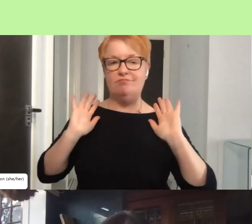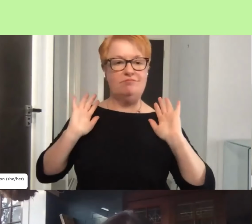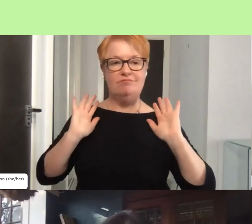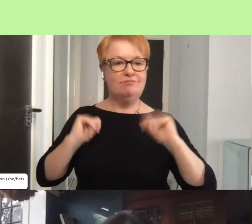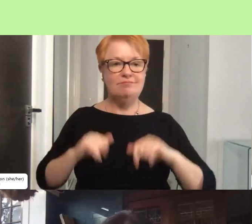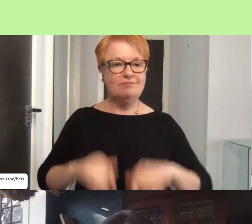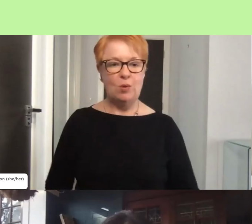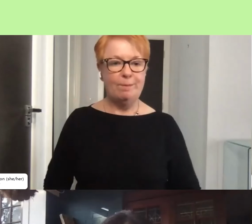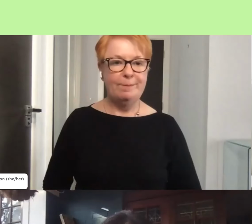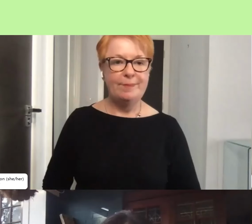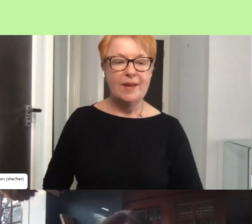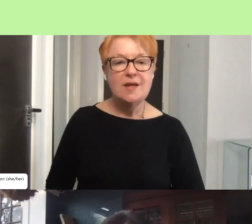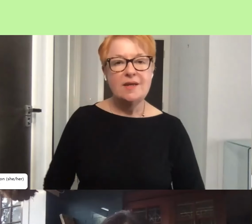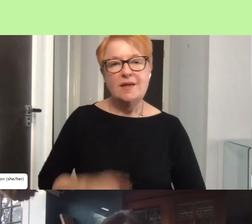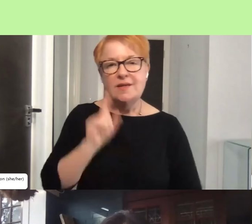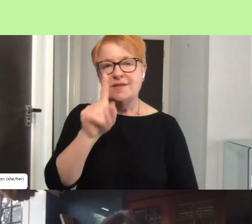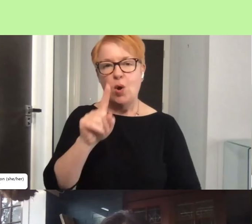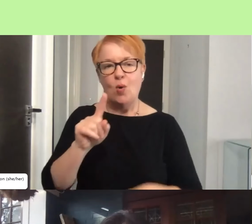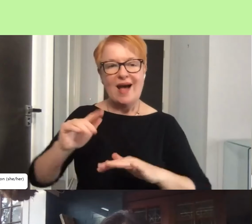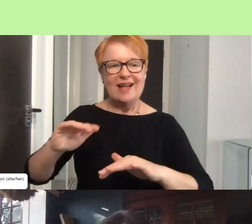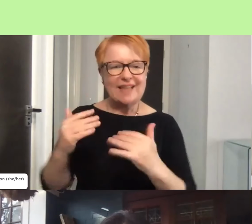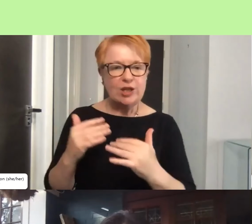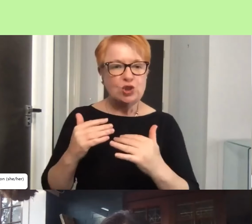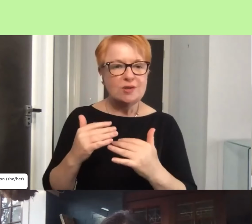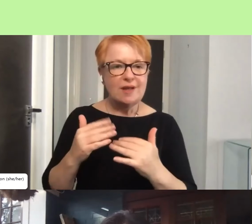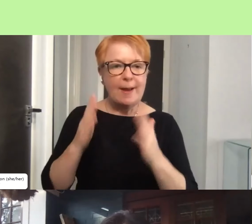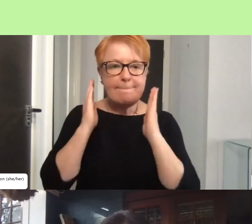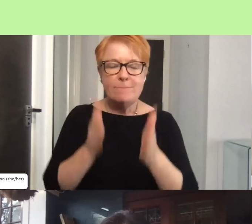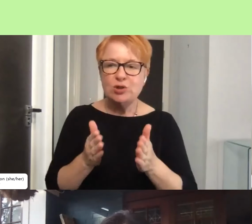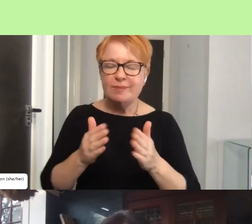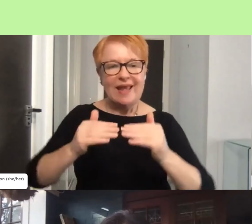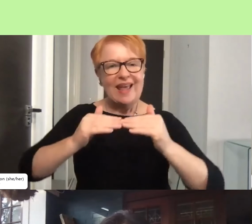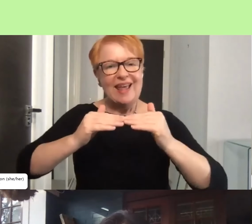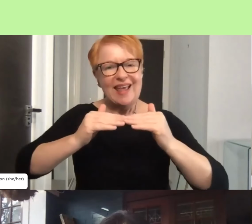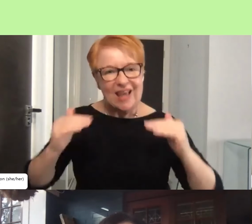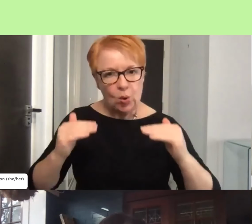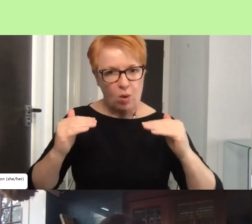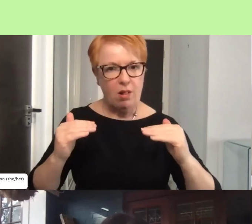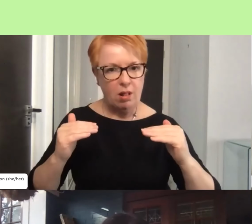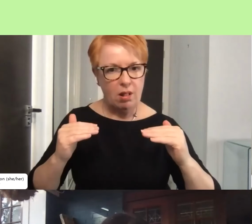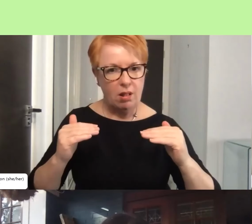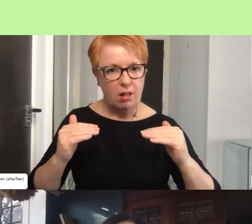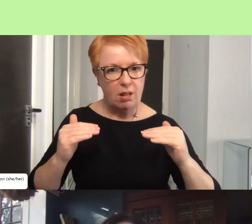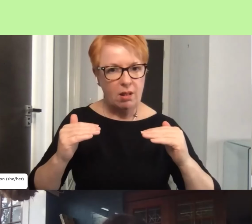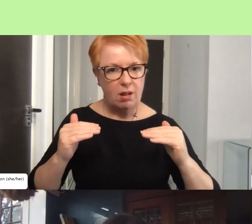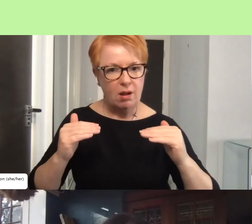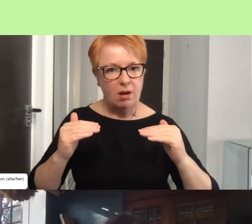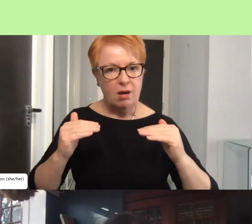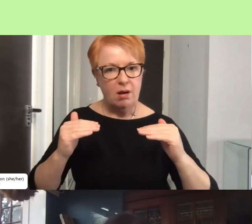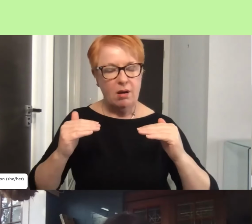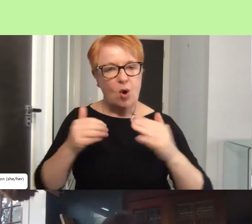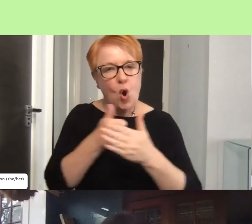That's why attention is even if it looks like something only to do with general public. It's also highly political.